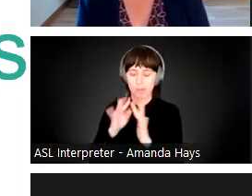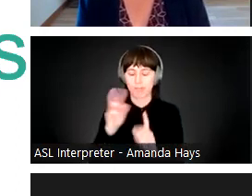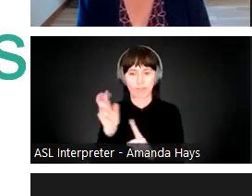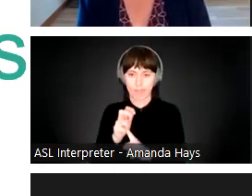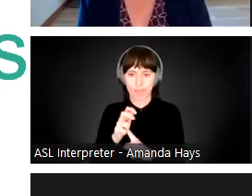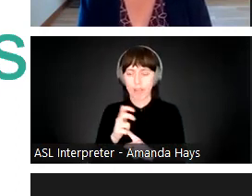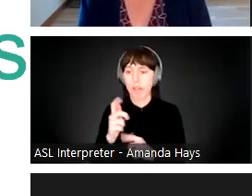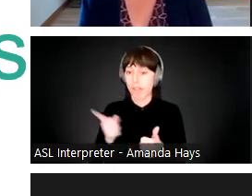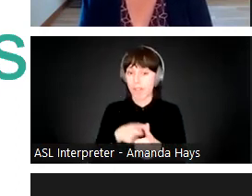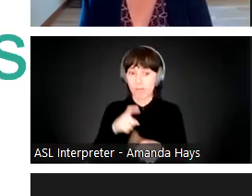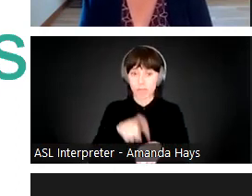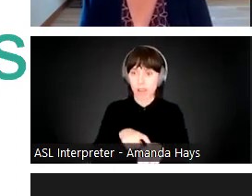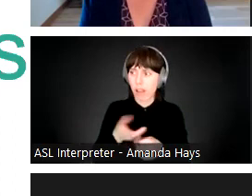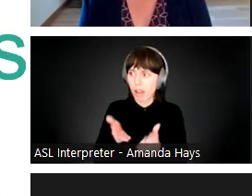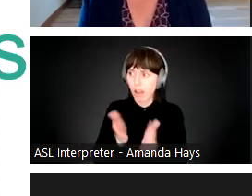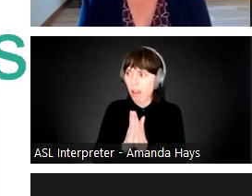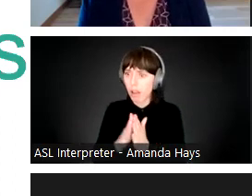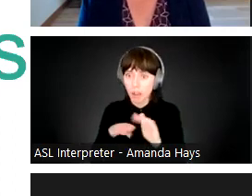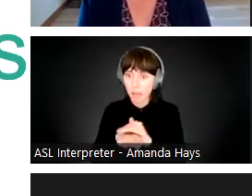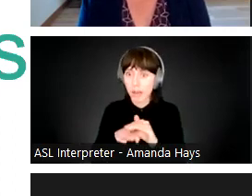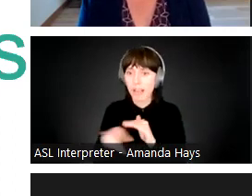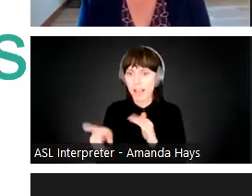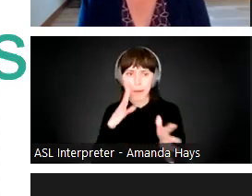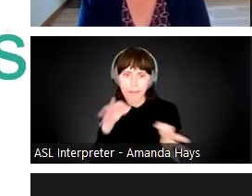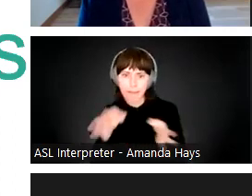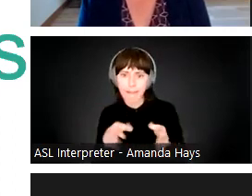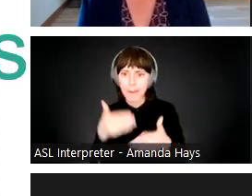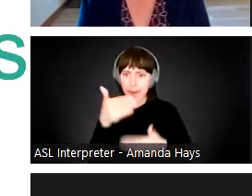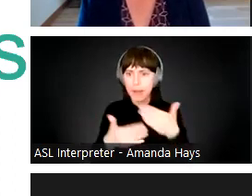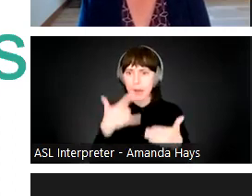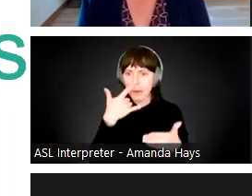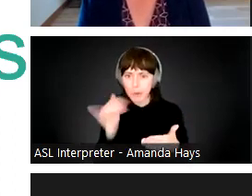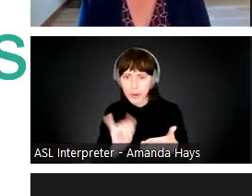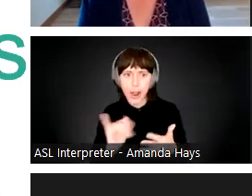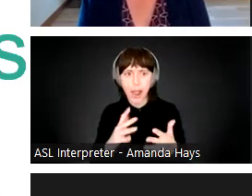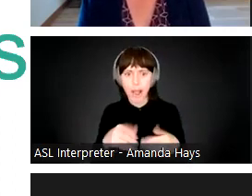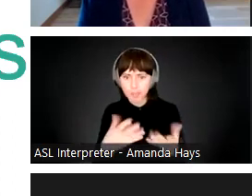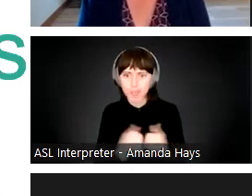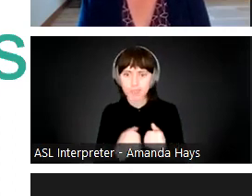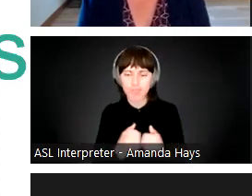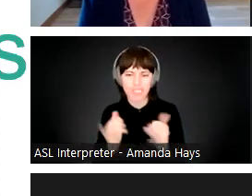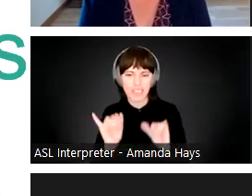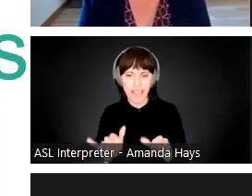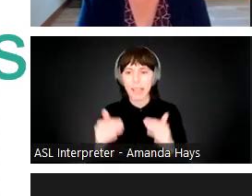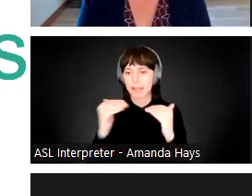kind of walking you through the pitfalls, as well as my organization. So, that's all